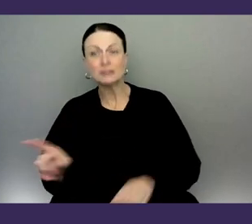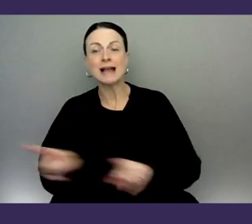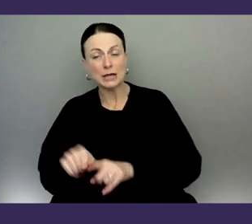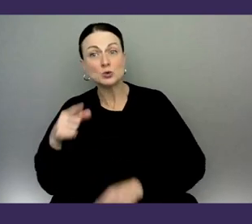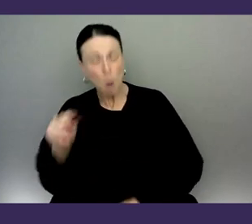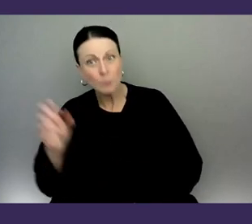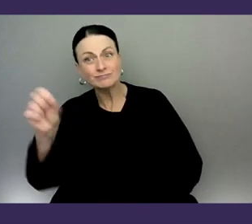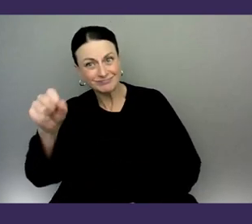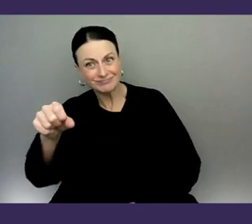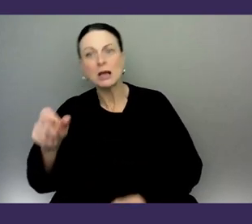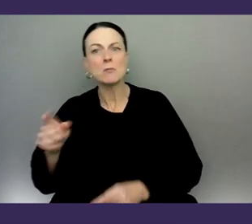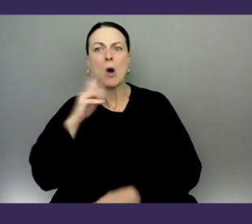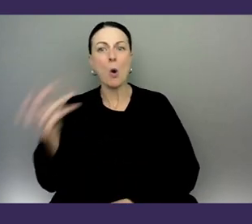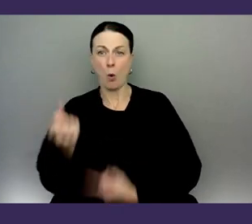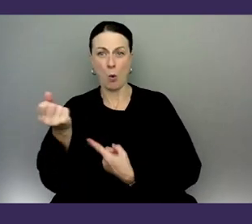but we'll probably get to them only at the end.